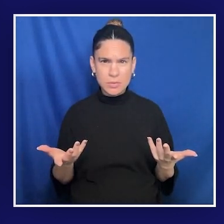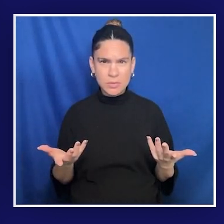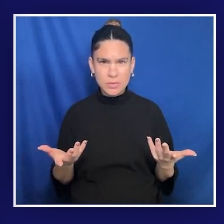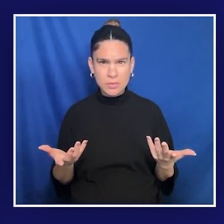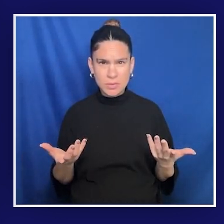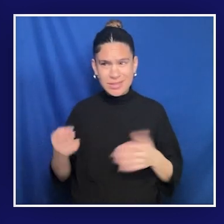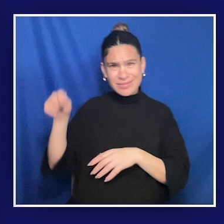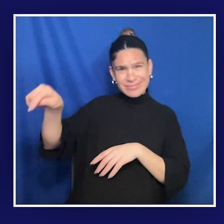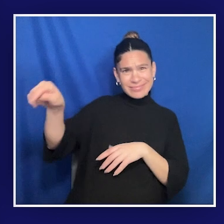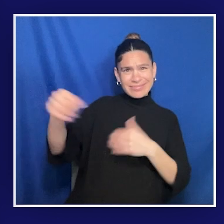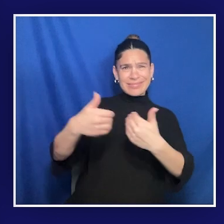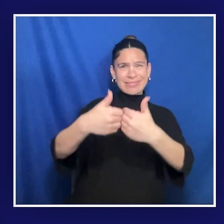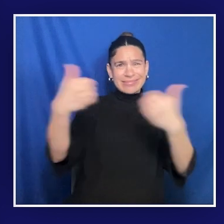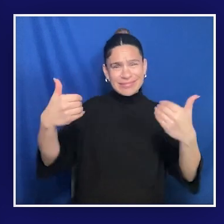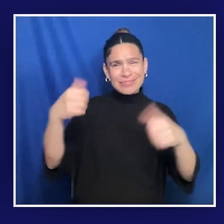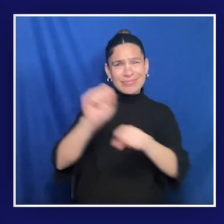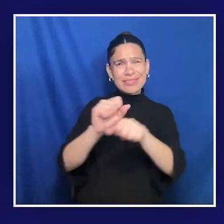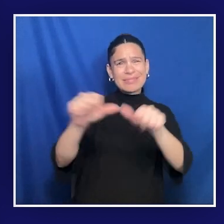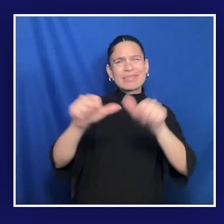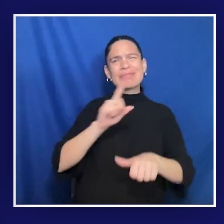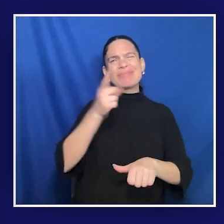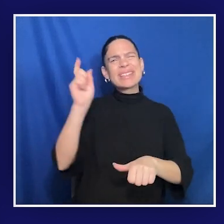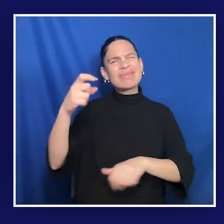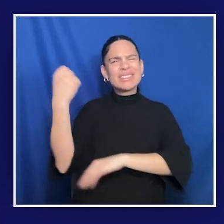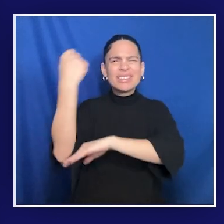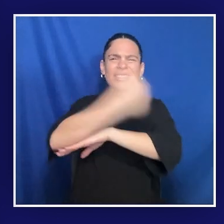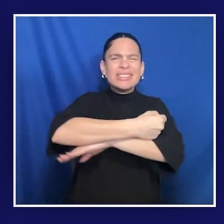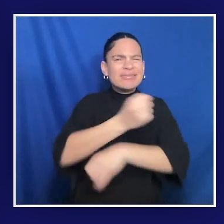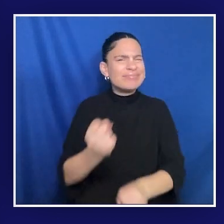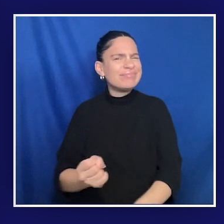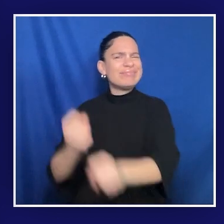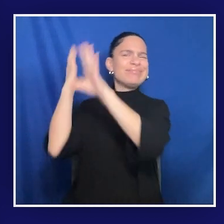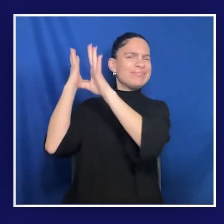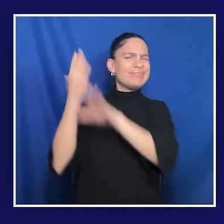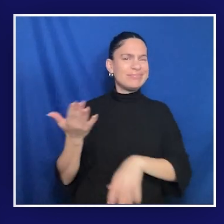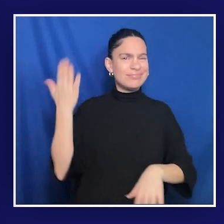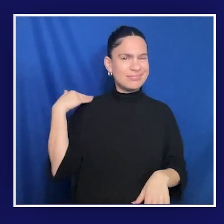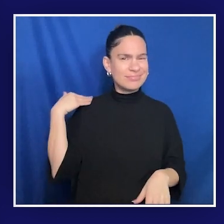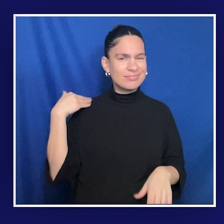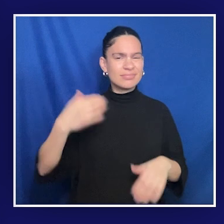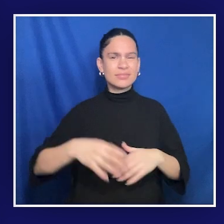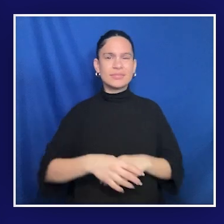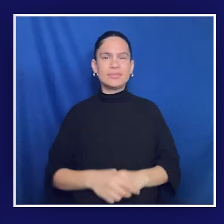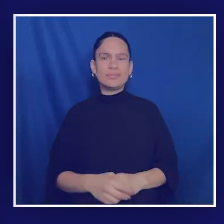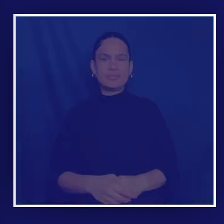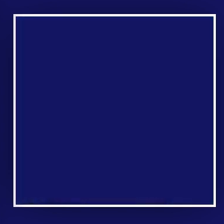So this gets back to the answer of, what are you gonna do? These places need to become a thing of the past.